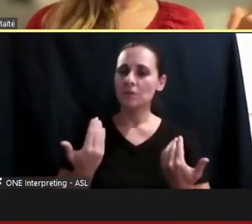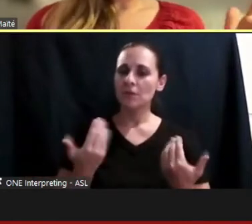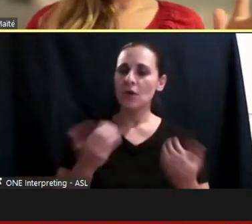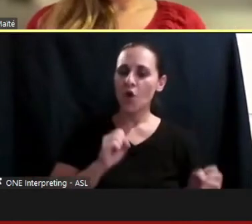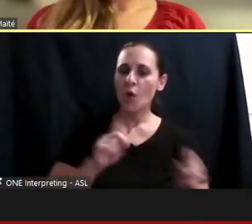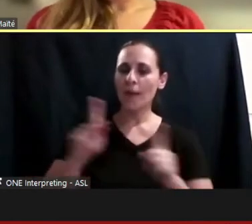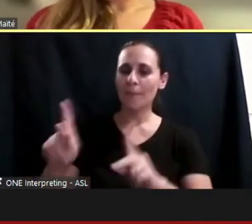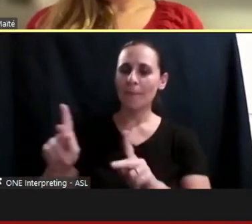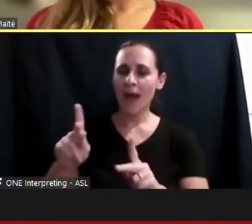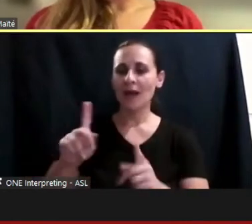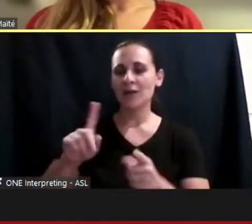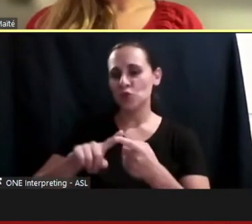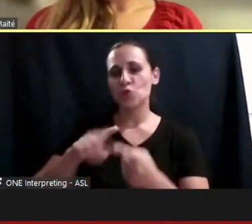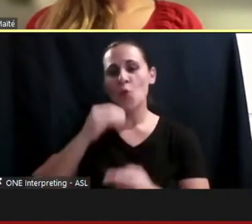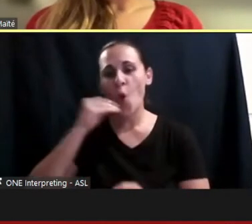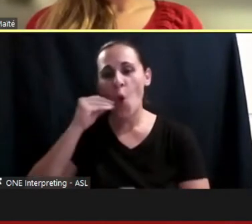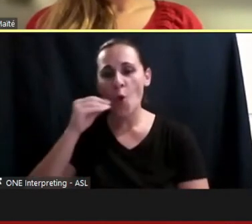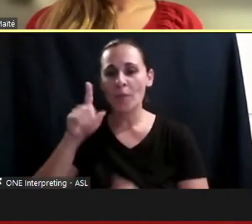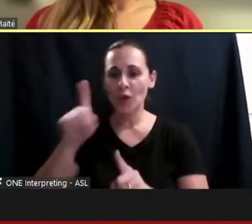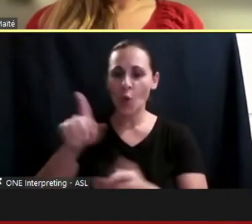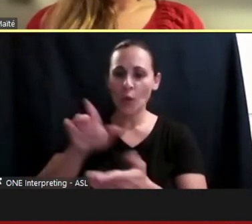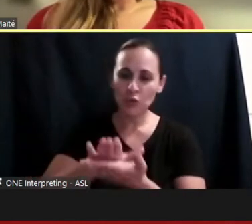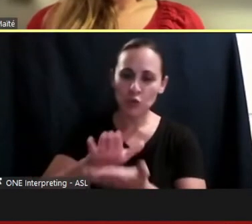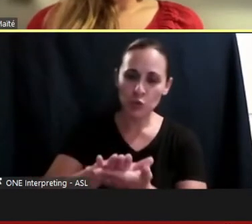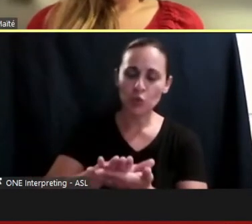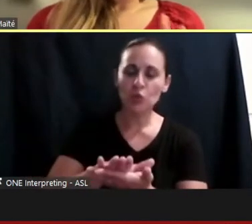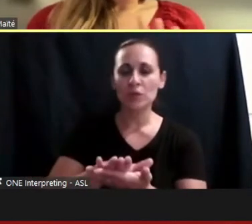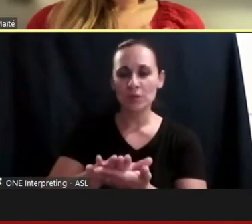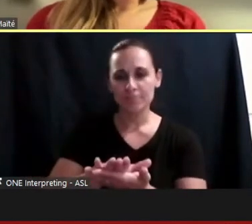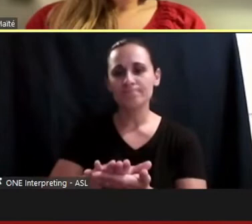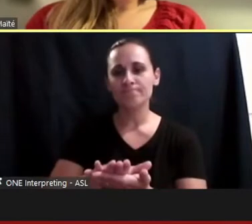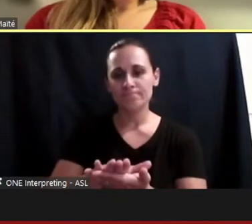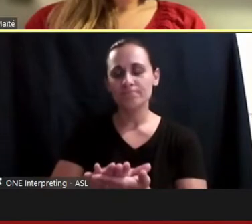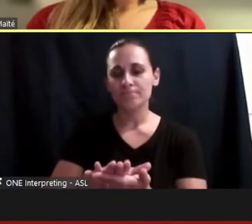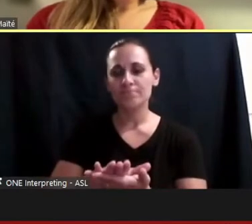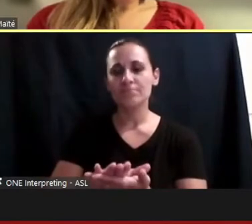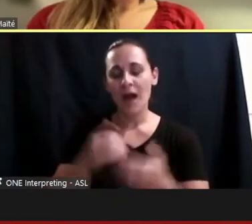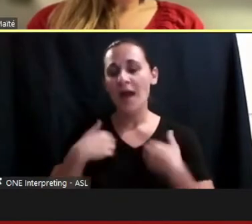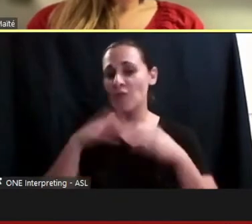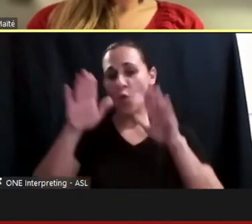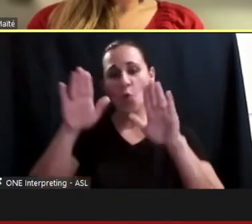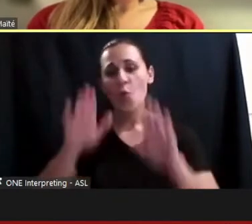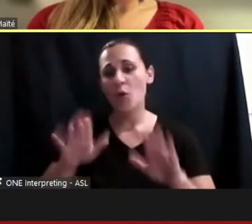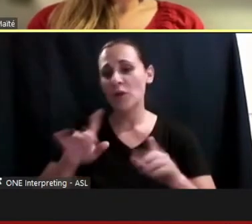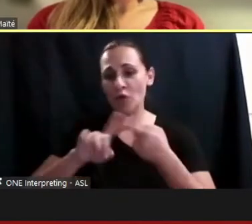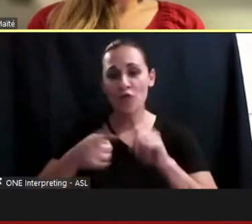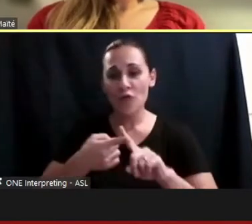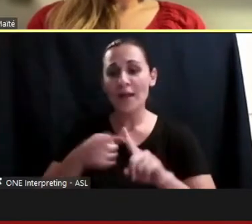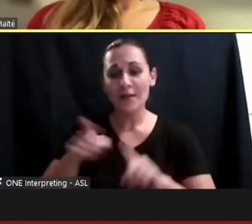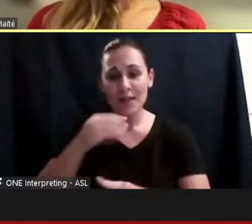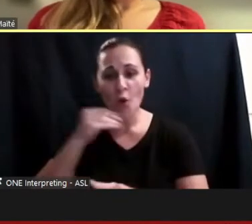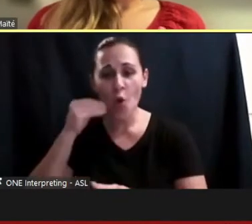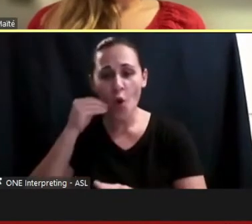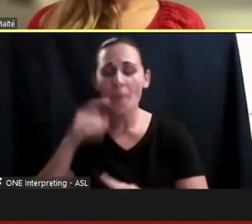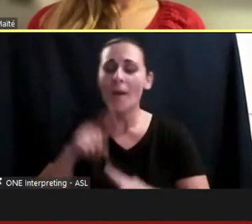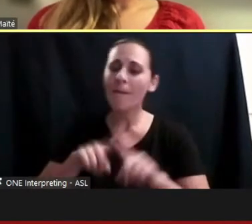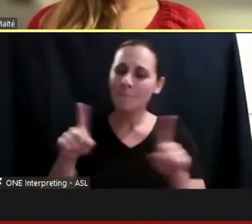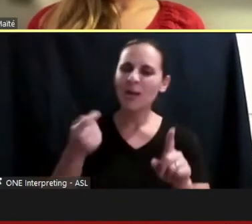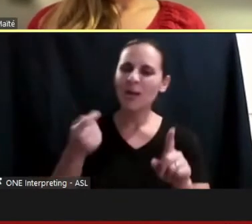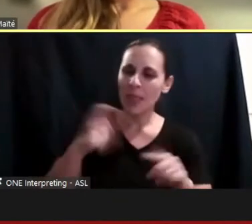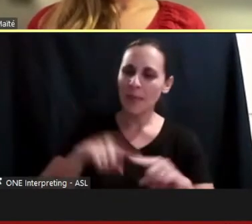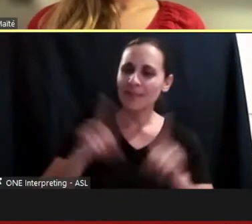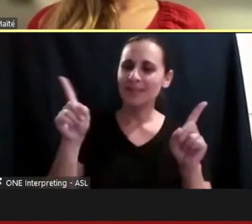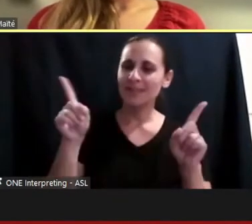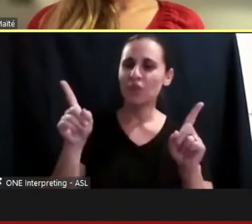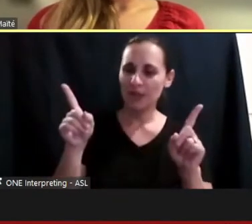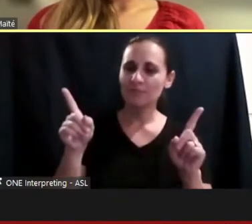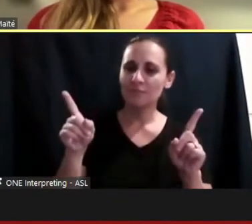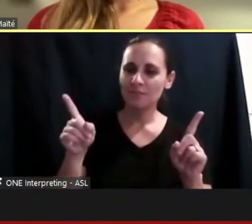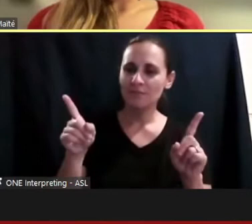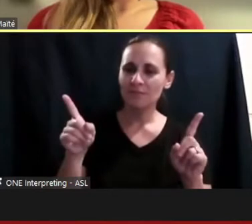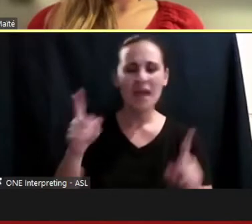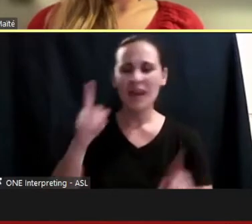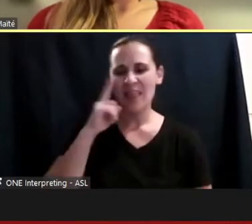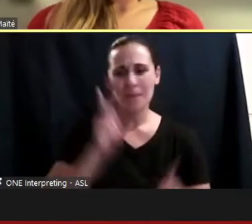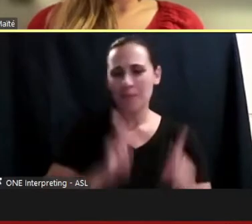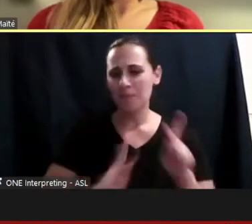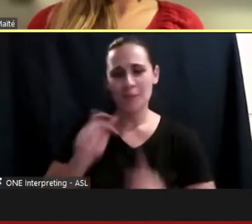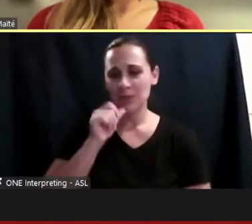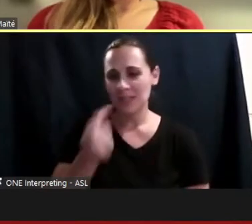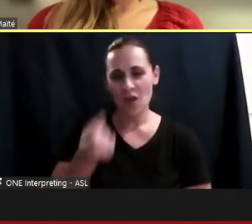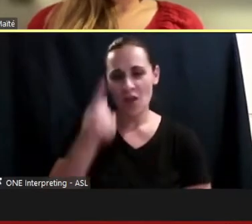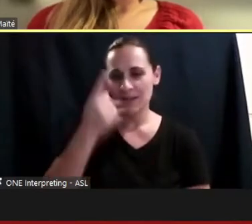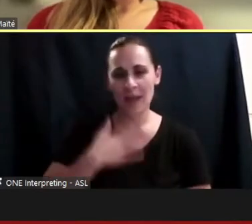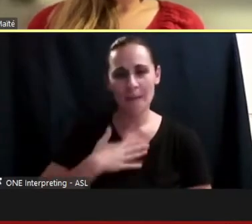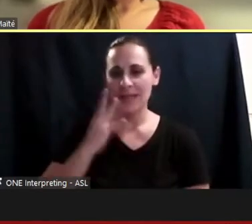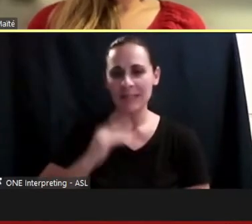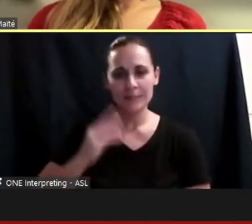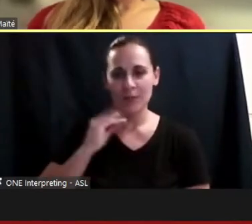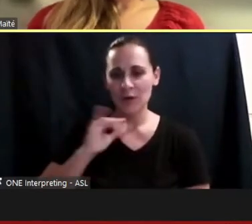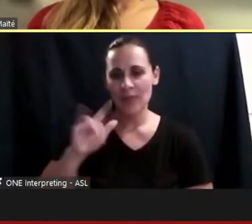where I lived, and I have such wonderful friends from back home, but I don't have -- I had friends